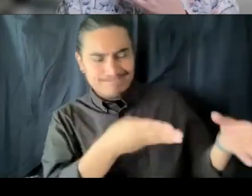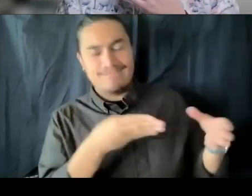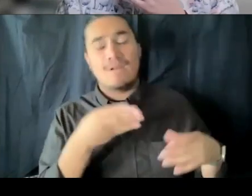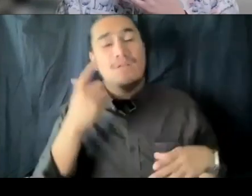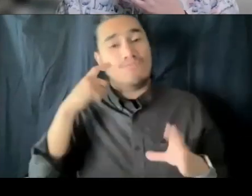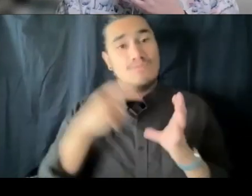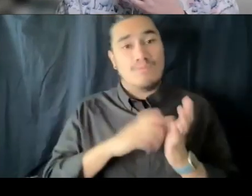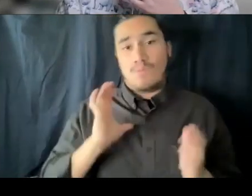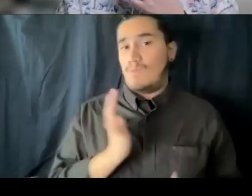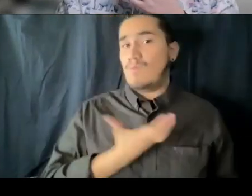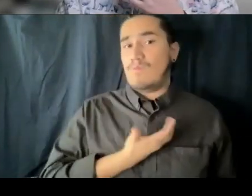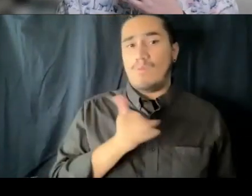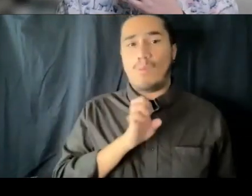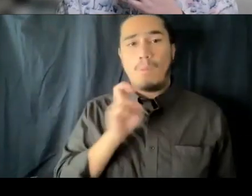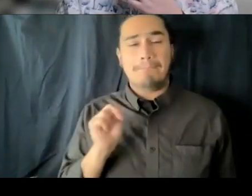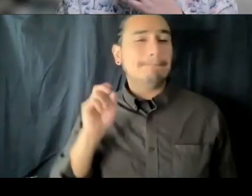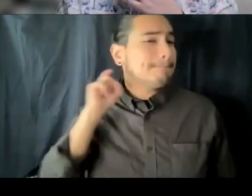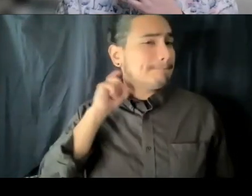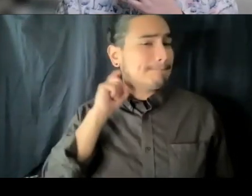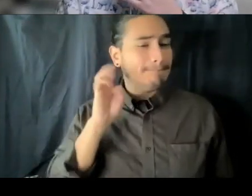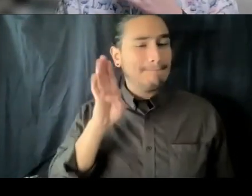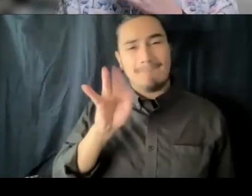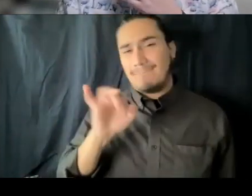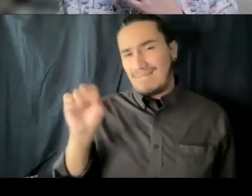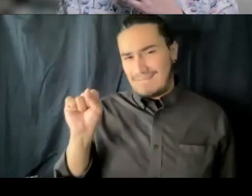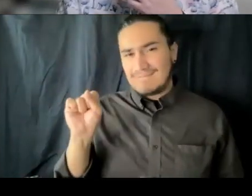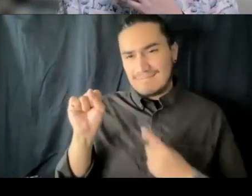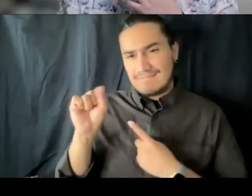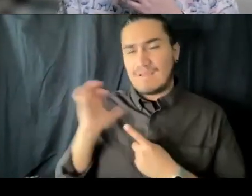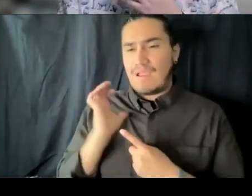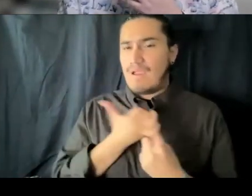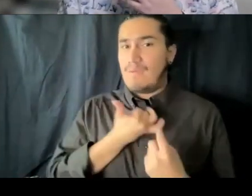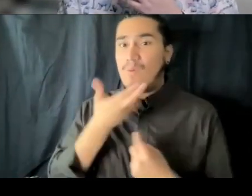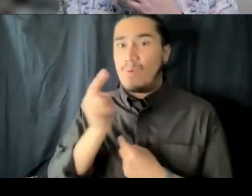so that we can address those and so they don't negatively impact